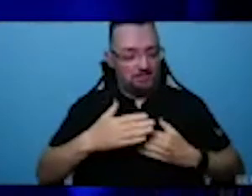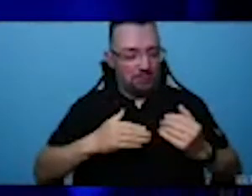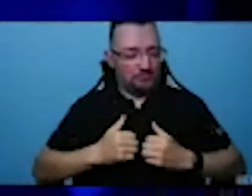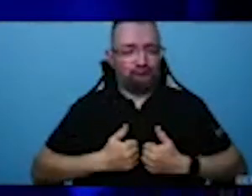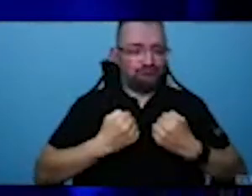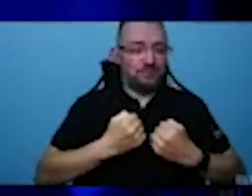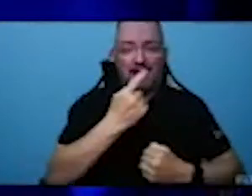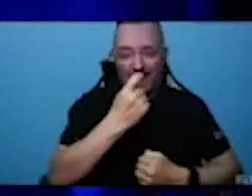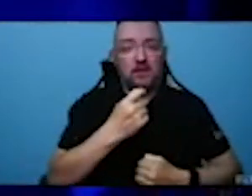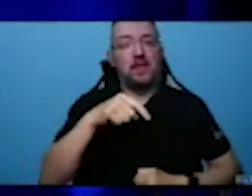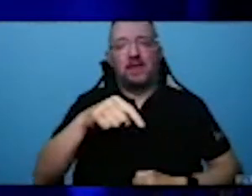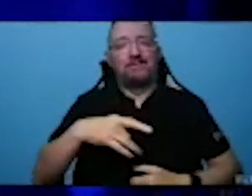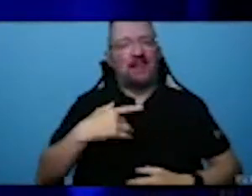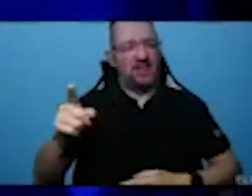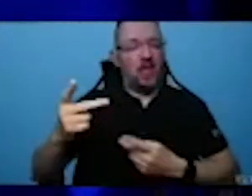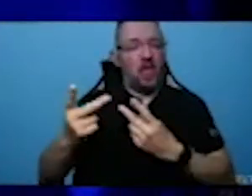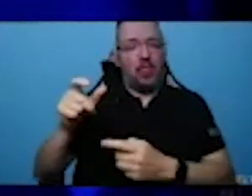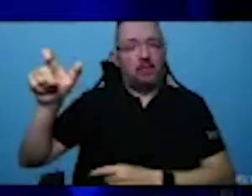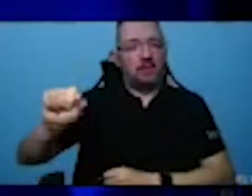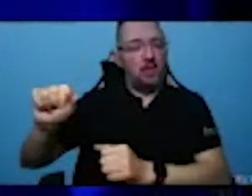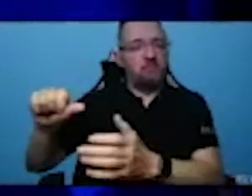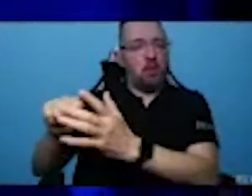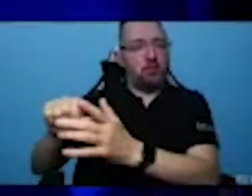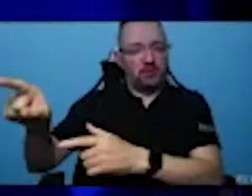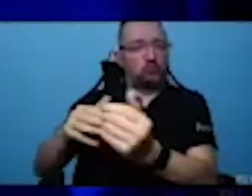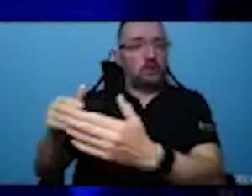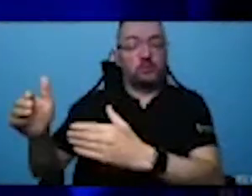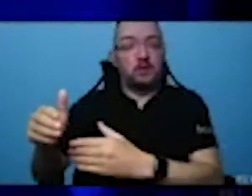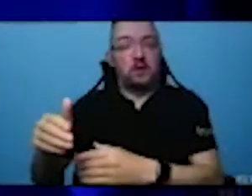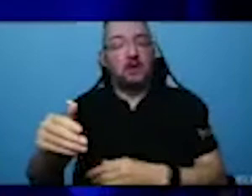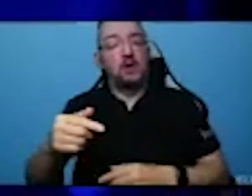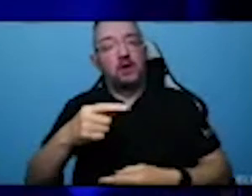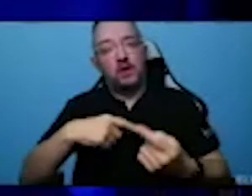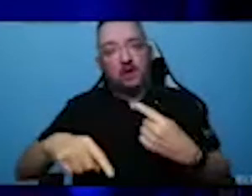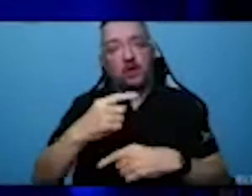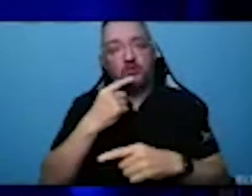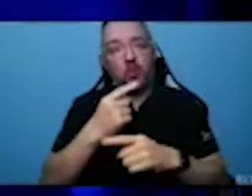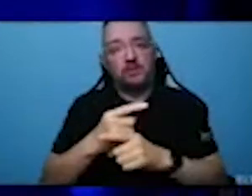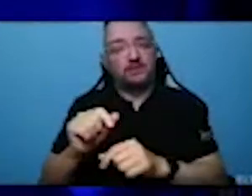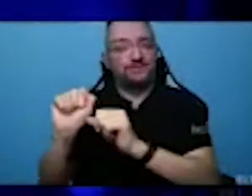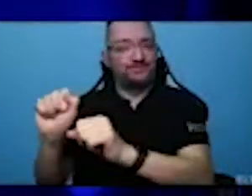resilience is, but we talk about it in terms of somebody else having to do something about it rather than ourselves.